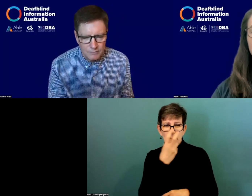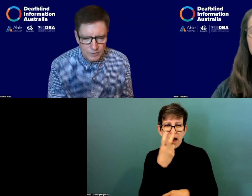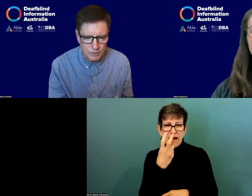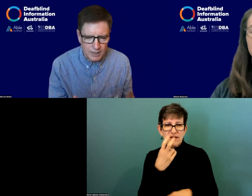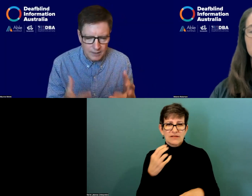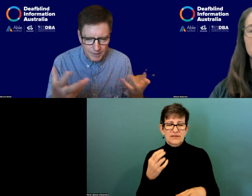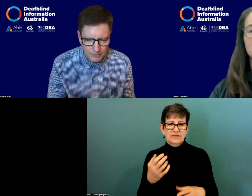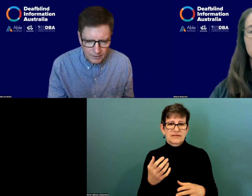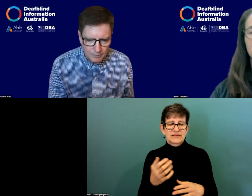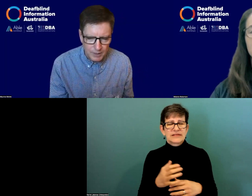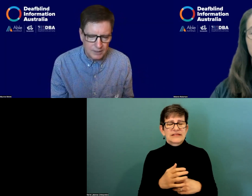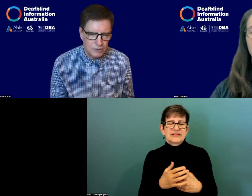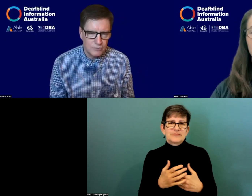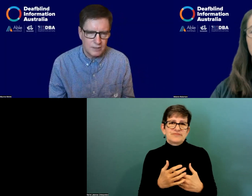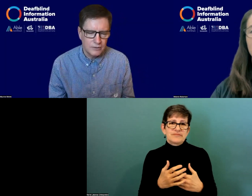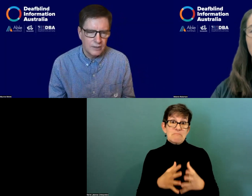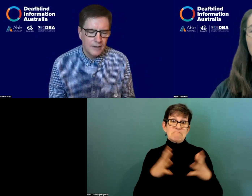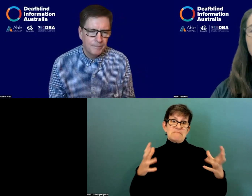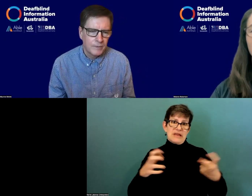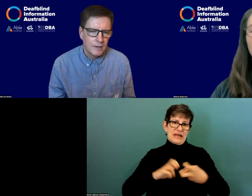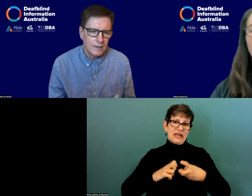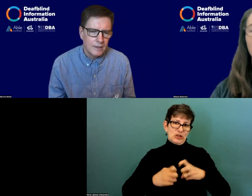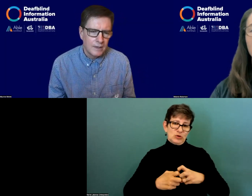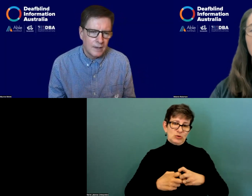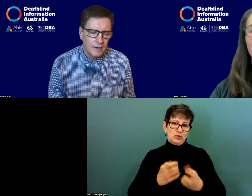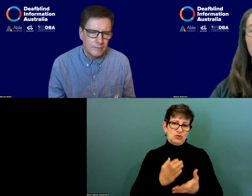So we're talking about big issues here. Yeah.